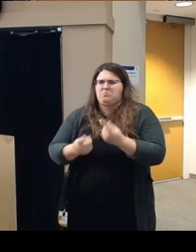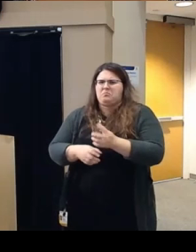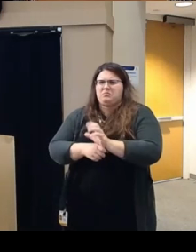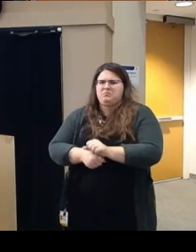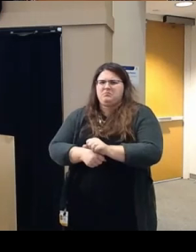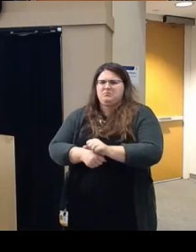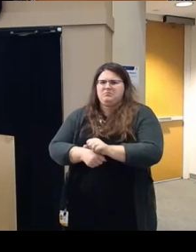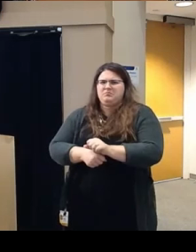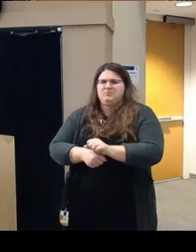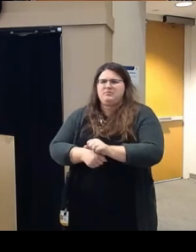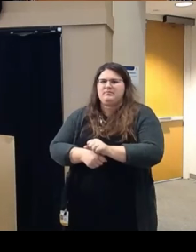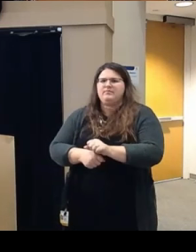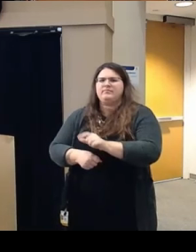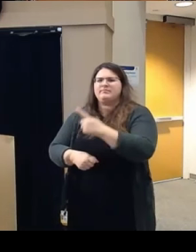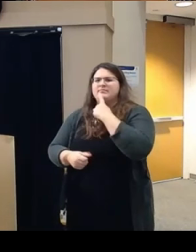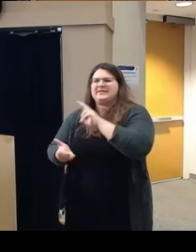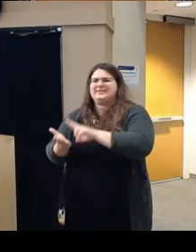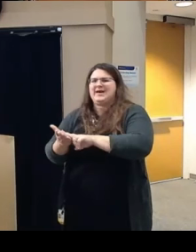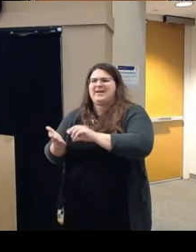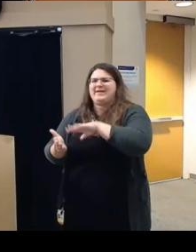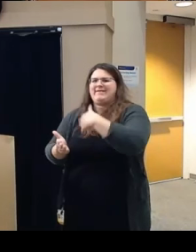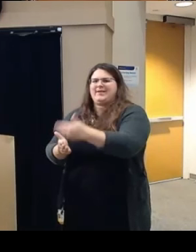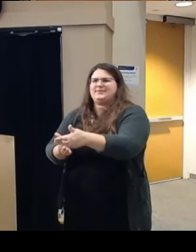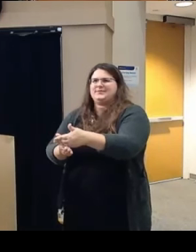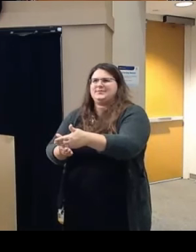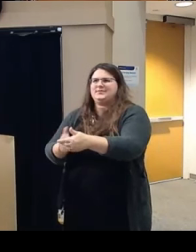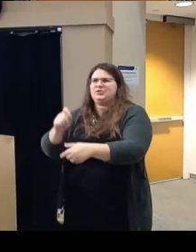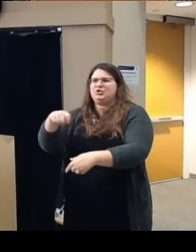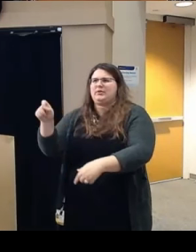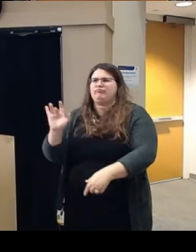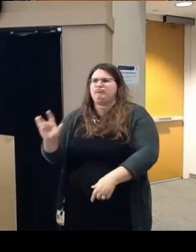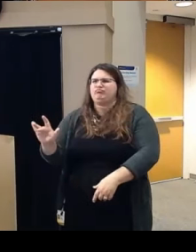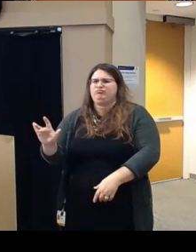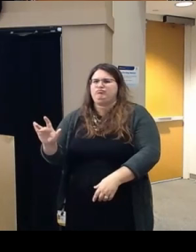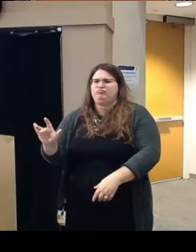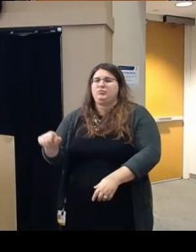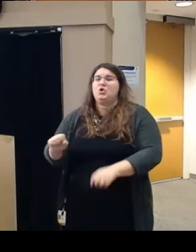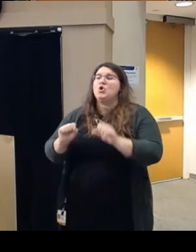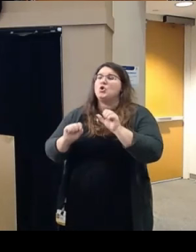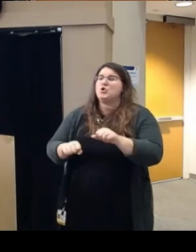see there's an option to say sign and next or I could just sign the visit um and leave